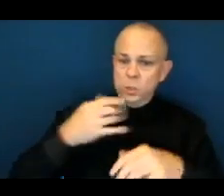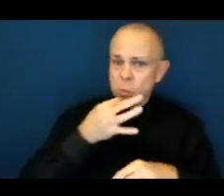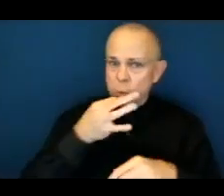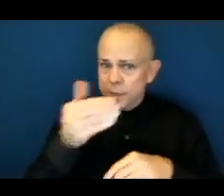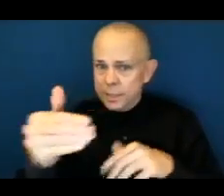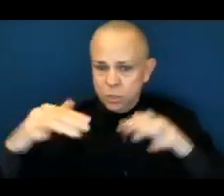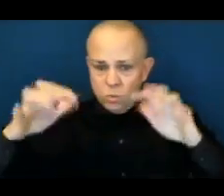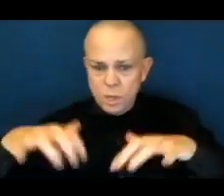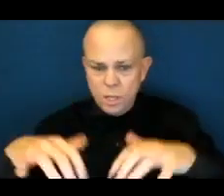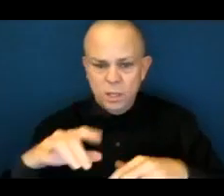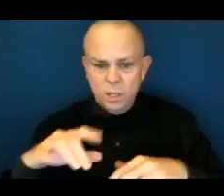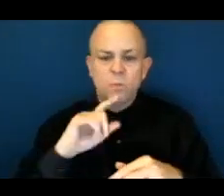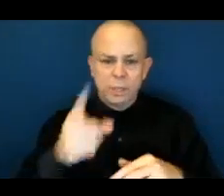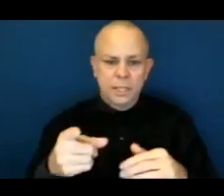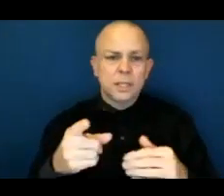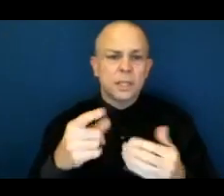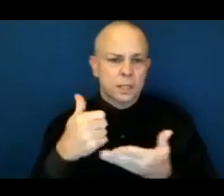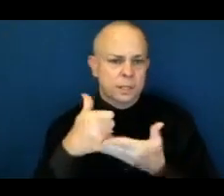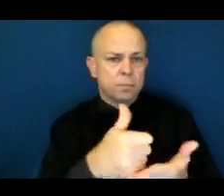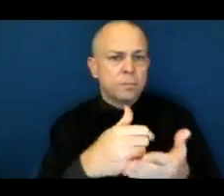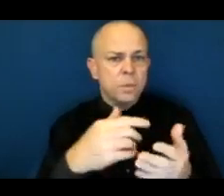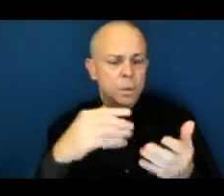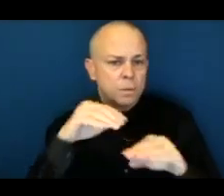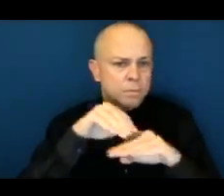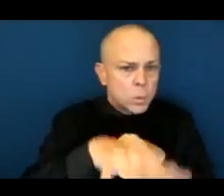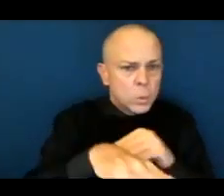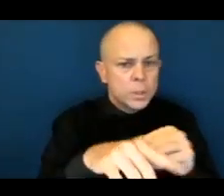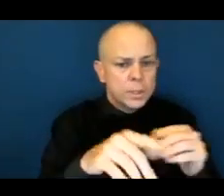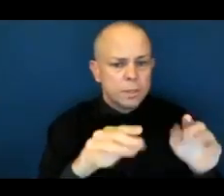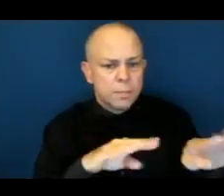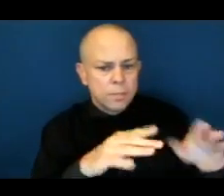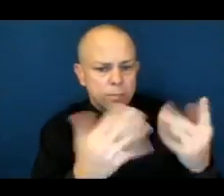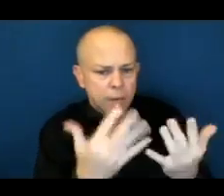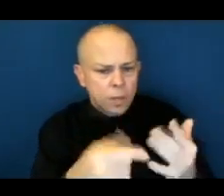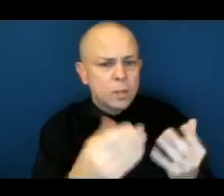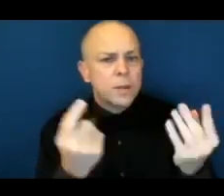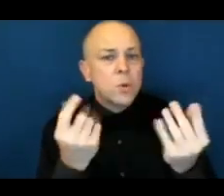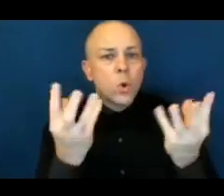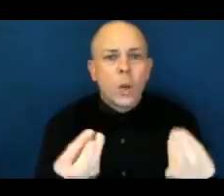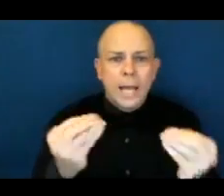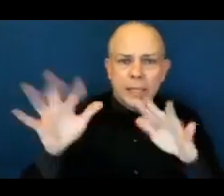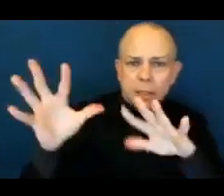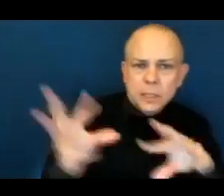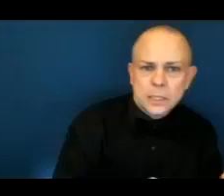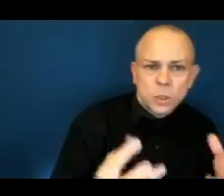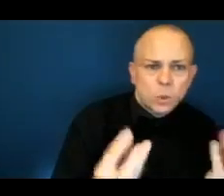them up so they're not available to burn so we're going to continue to see the smoldering fuels and the larger logs the